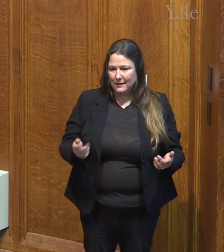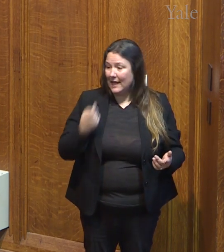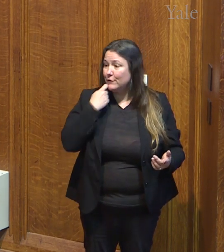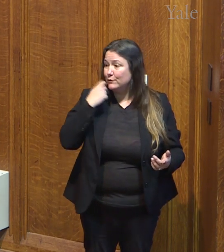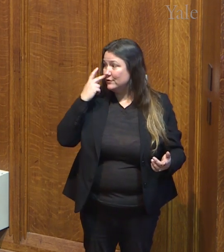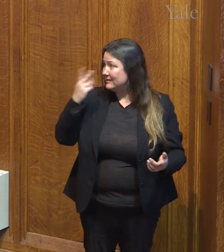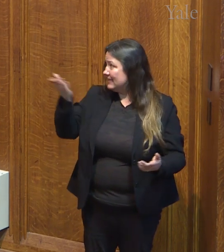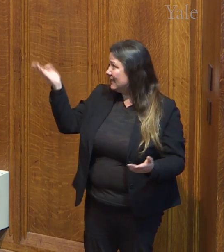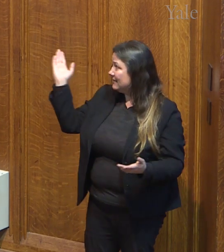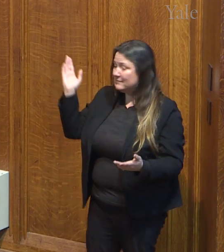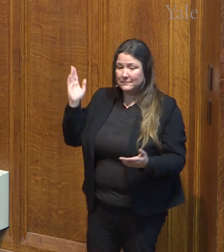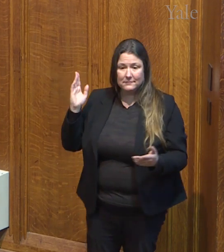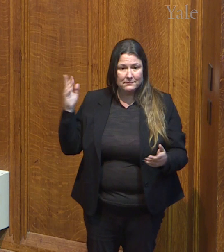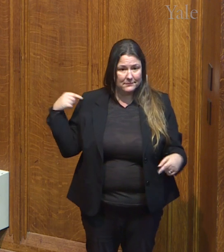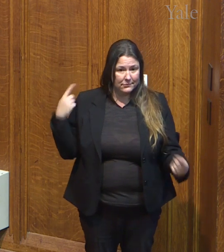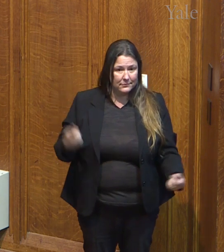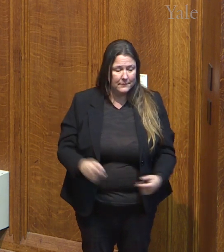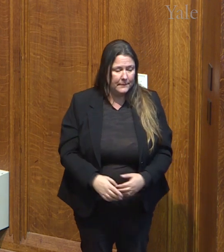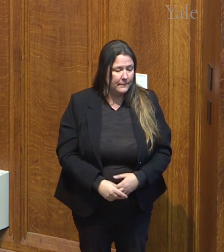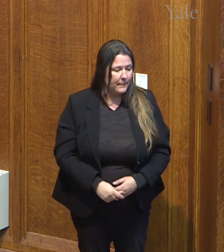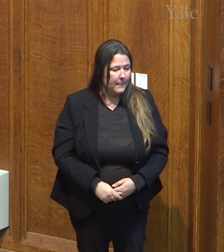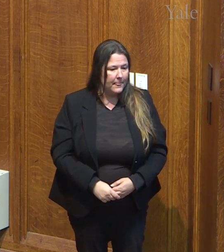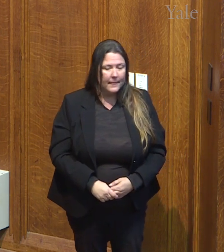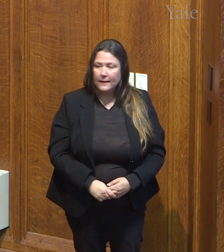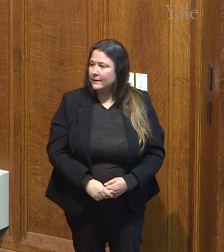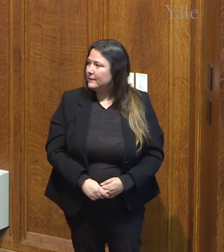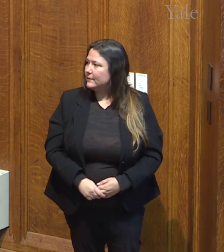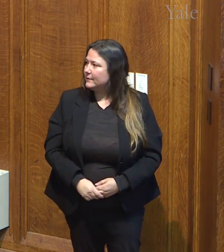and as you are seeing now, are to me, a wonder.